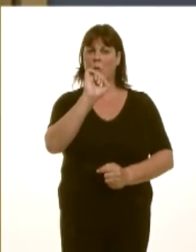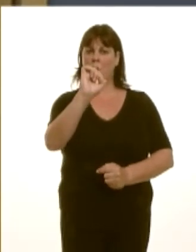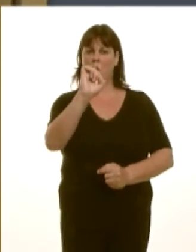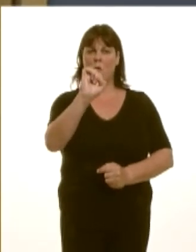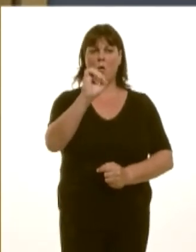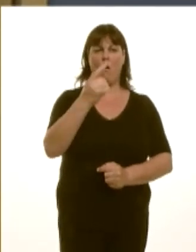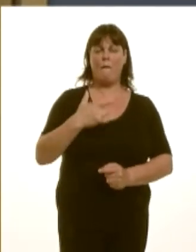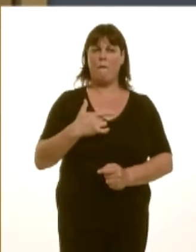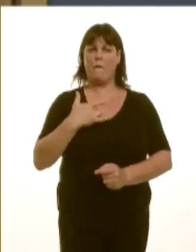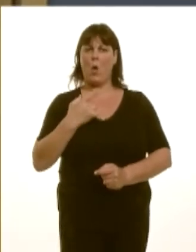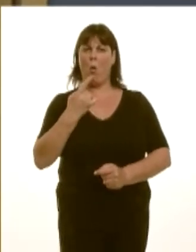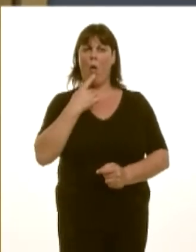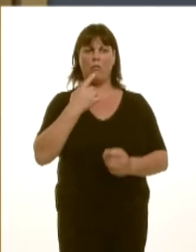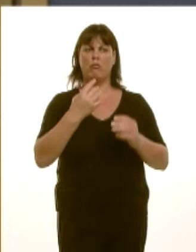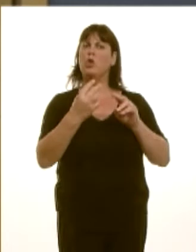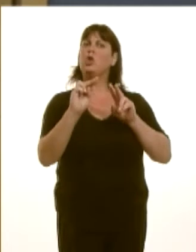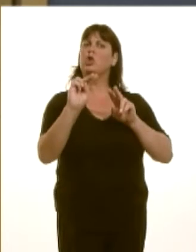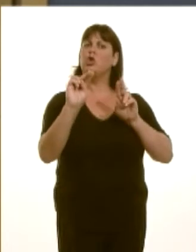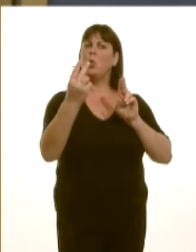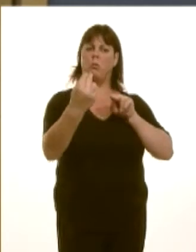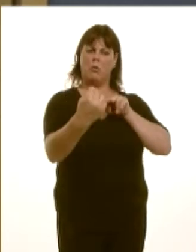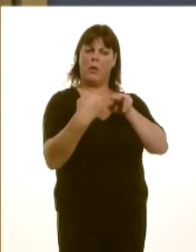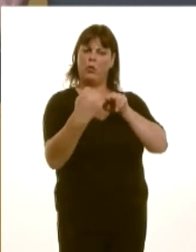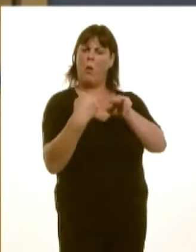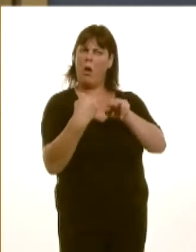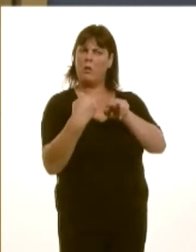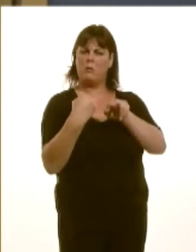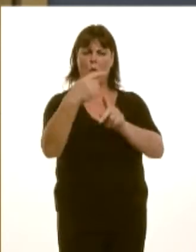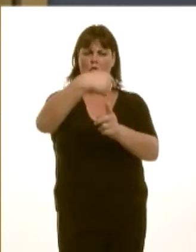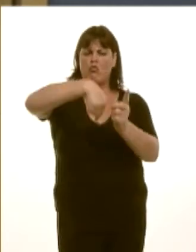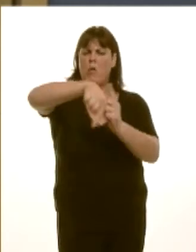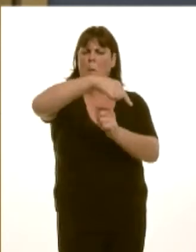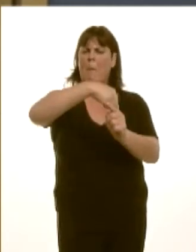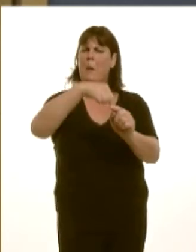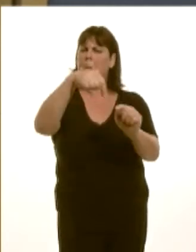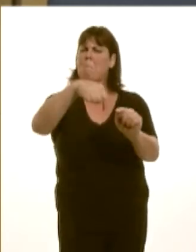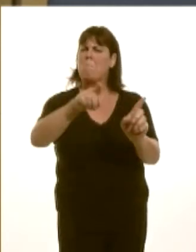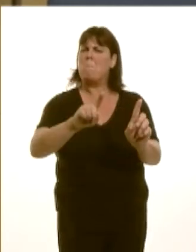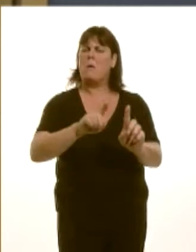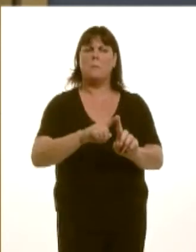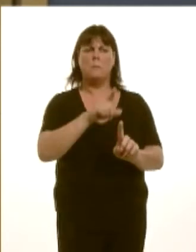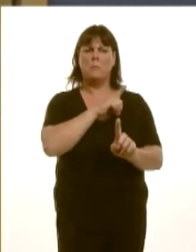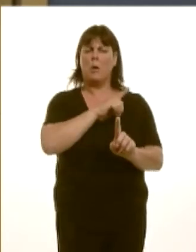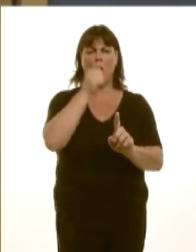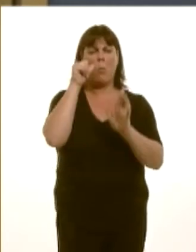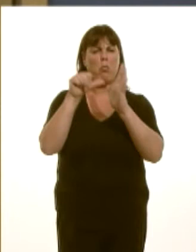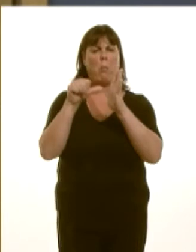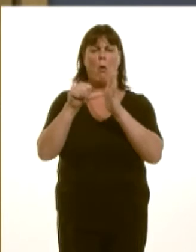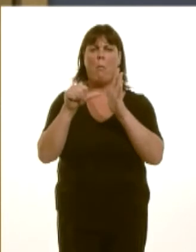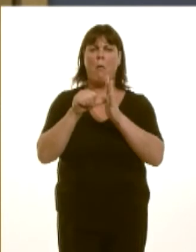on dual carriageways? Questions have arisen on access to the new road that you just mentioned between St Clears